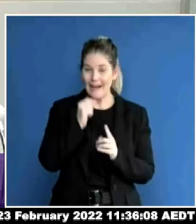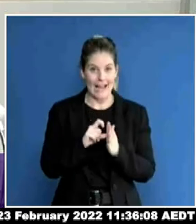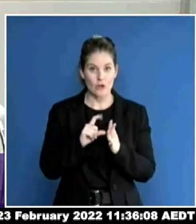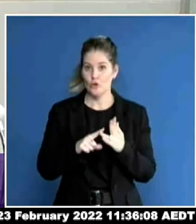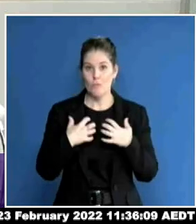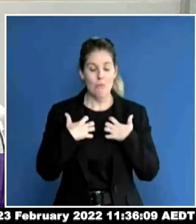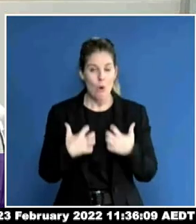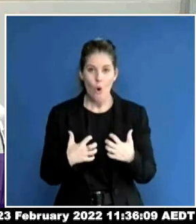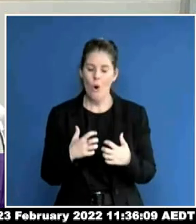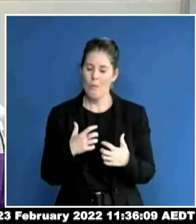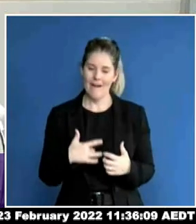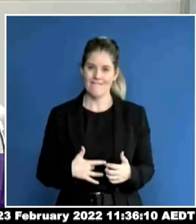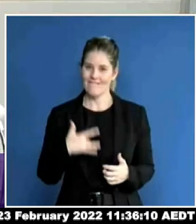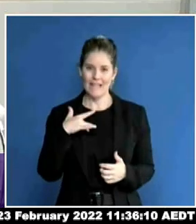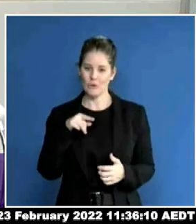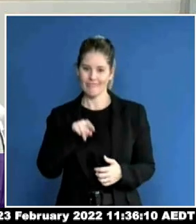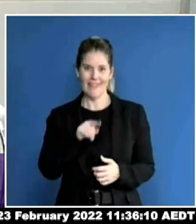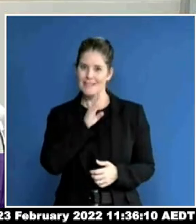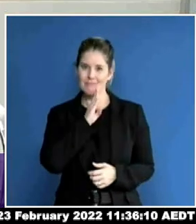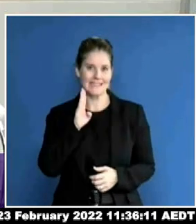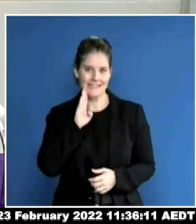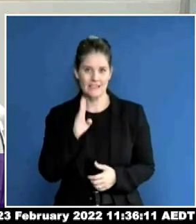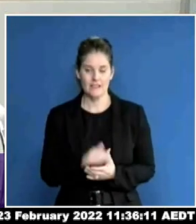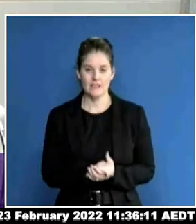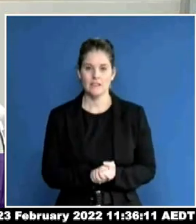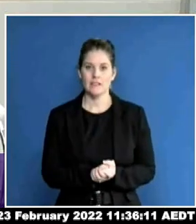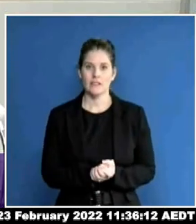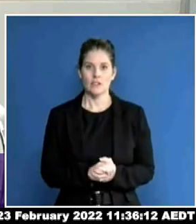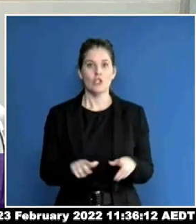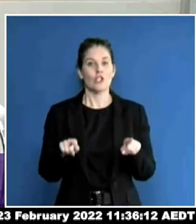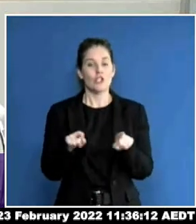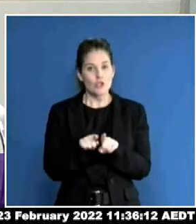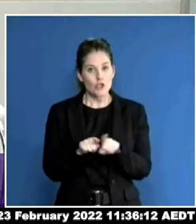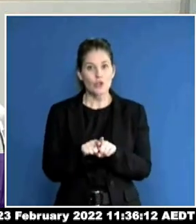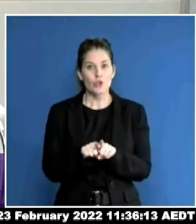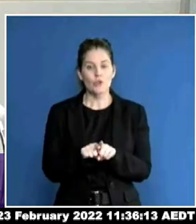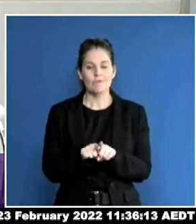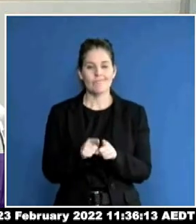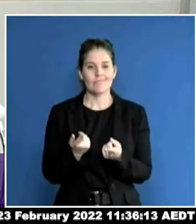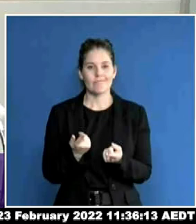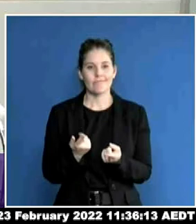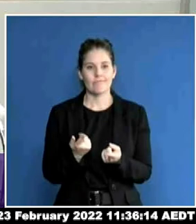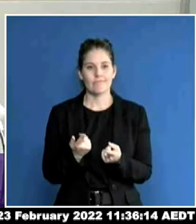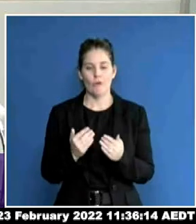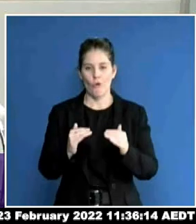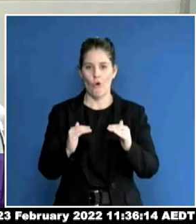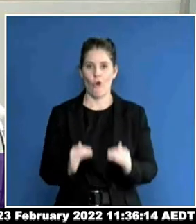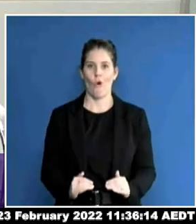And then we are finding that those low expectations that Mija talked about are also